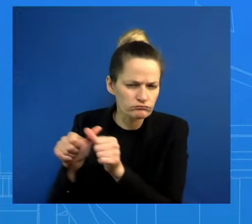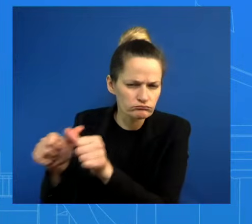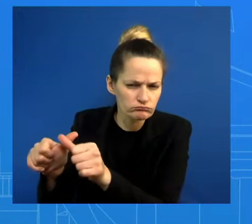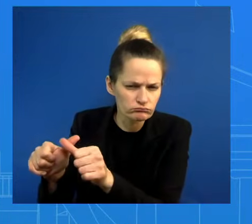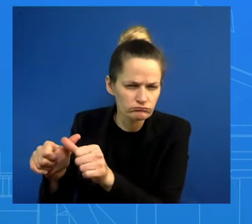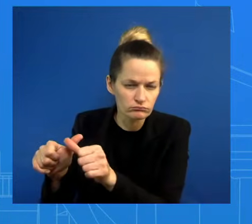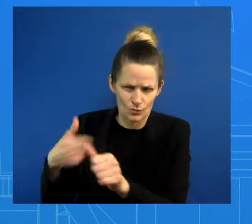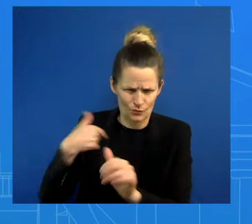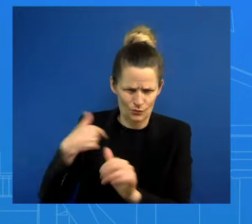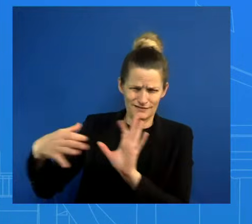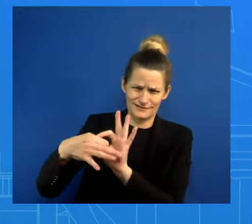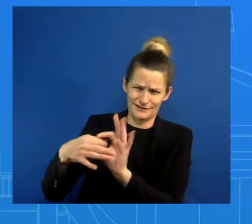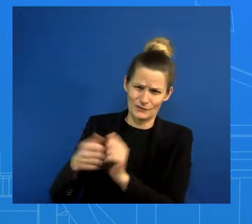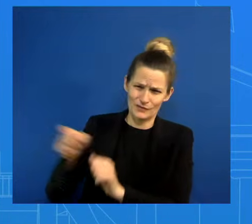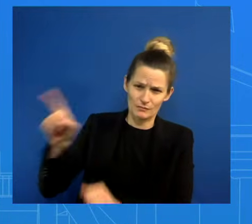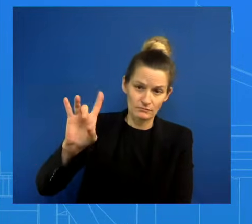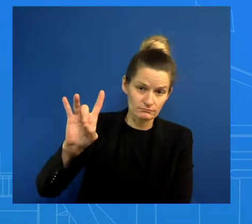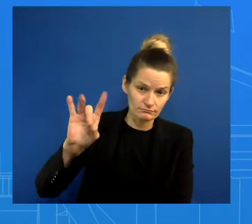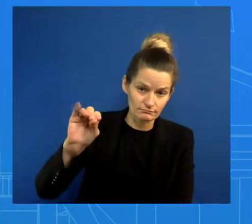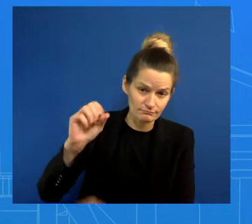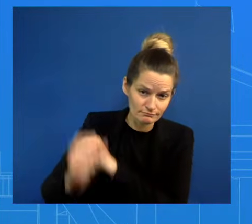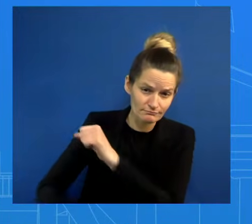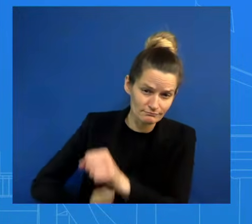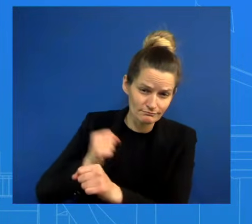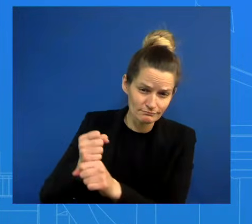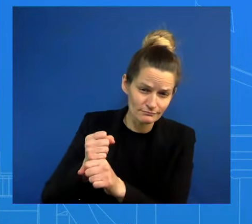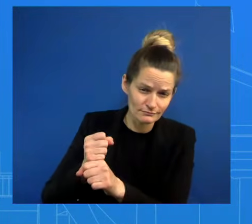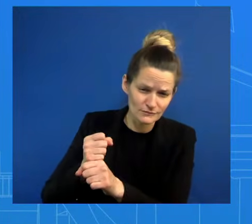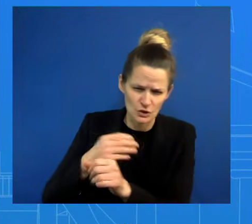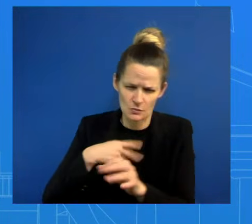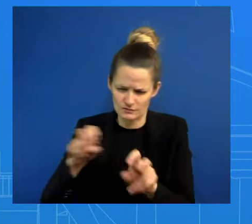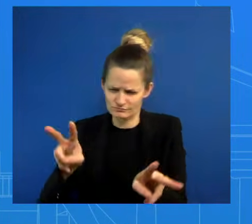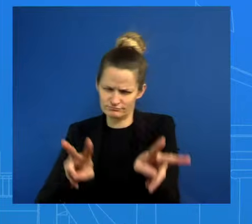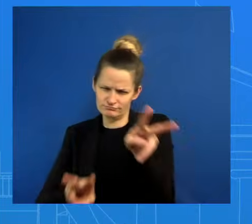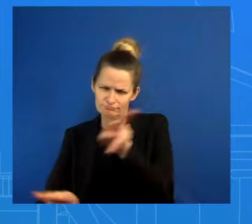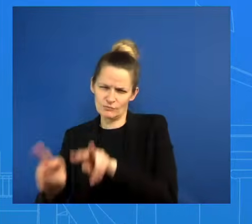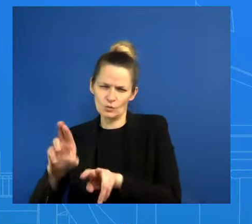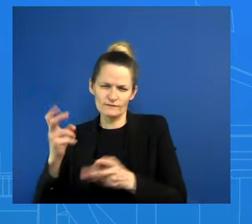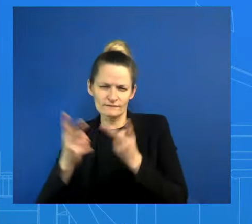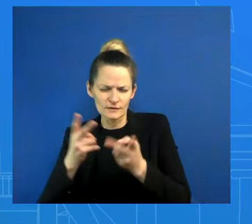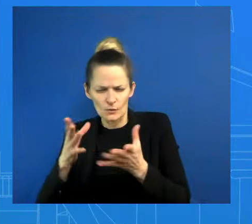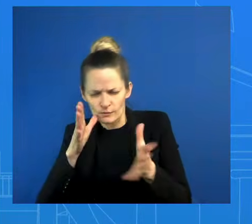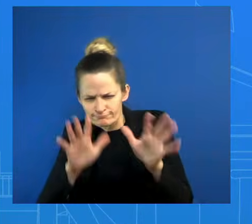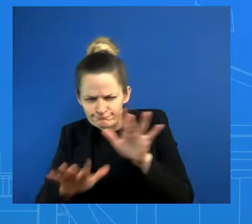And we will judge the way forward based on their actions, as well as our ongoing consultations